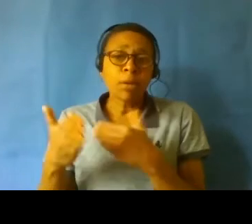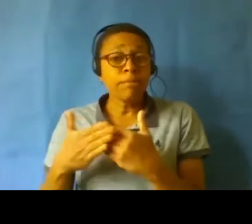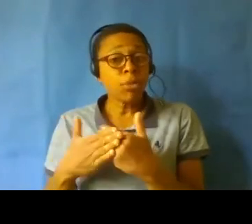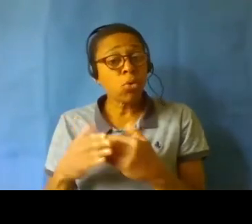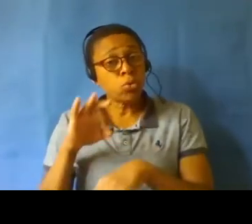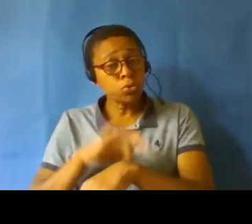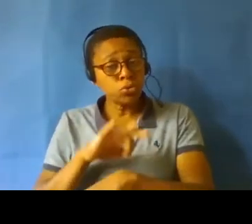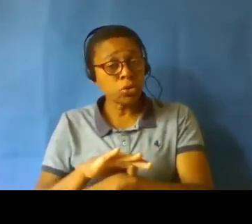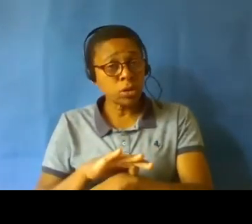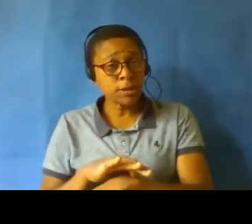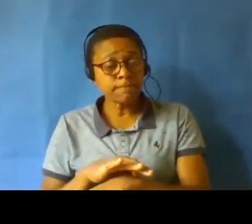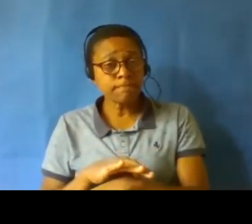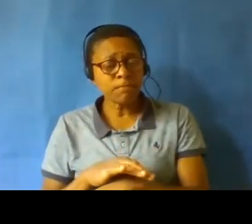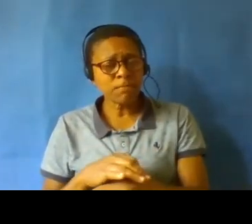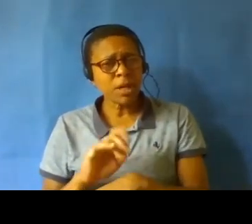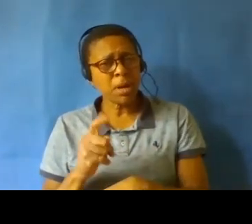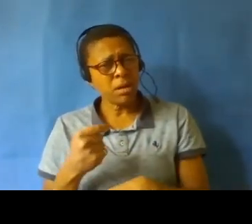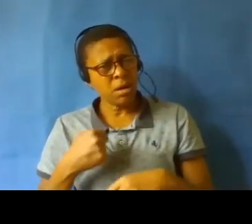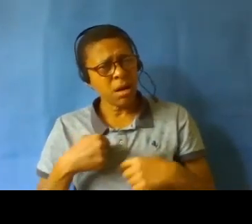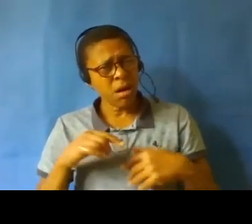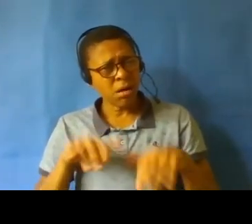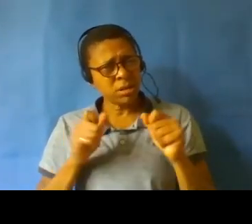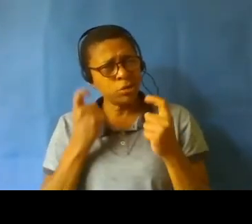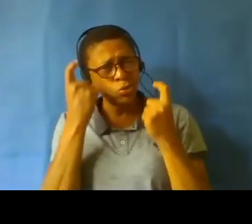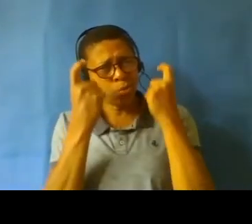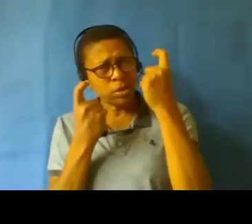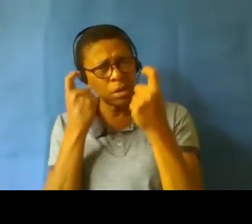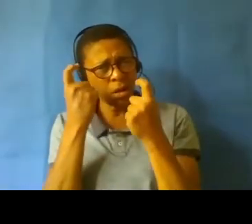make some health care issues acceptable and real and others unacceptable to